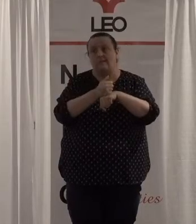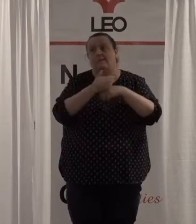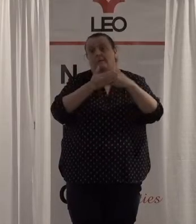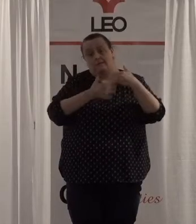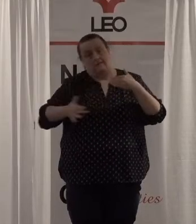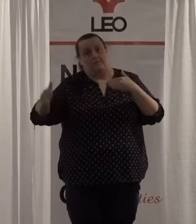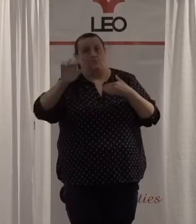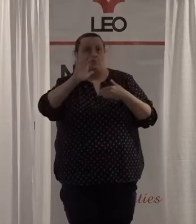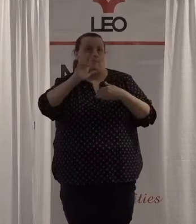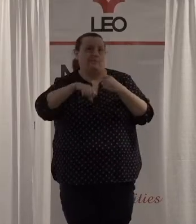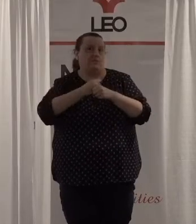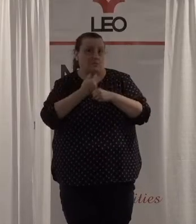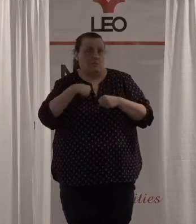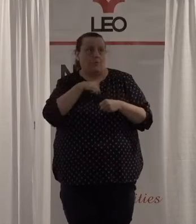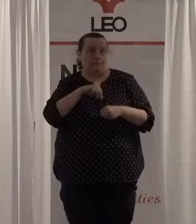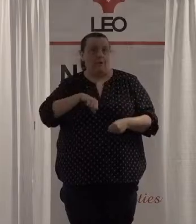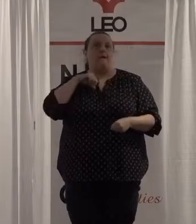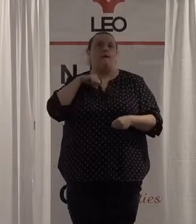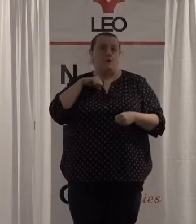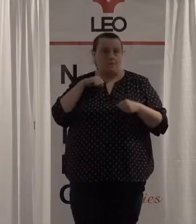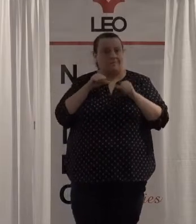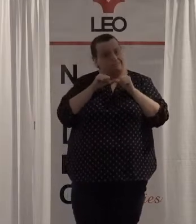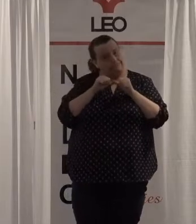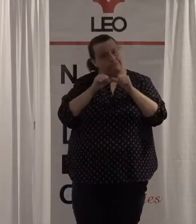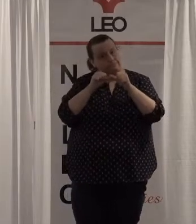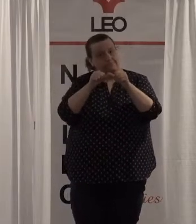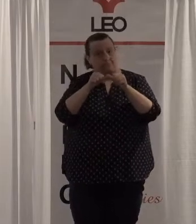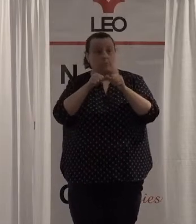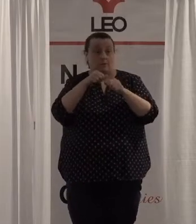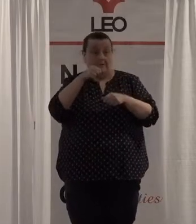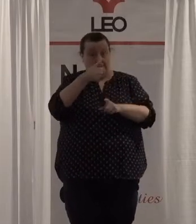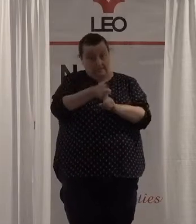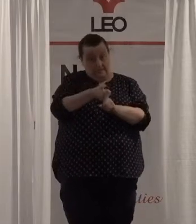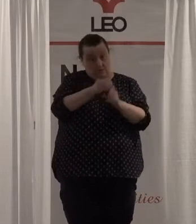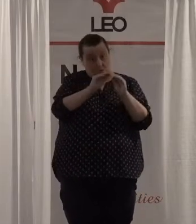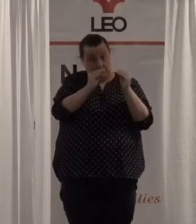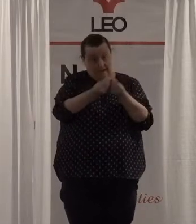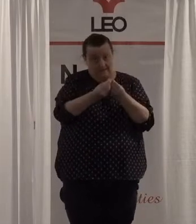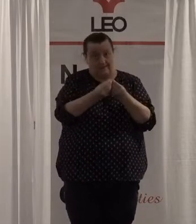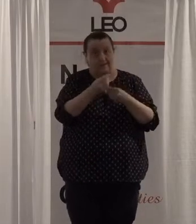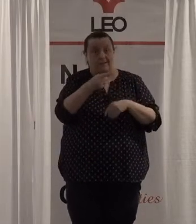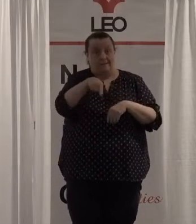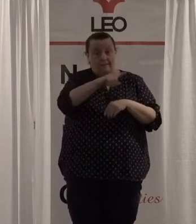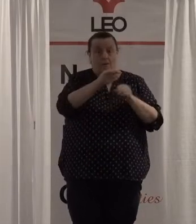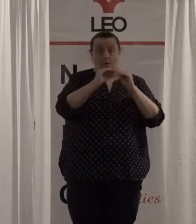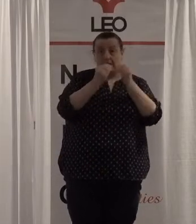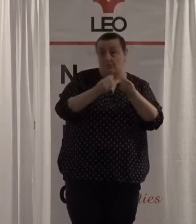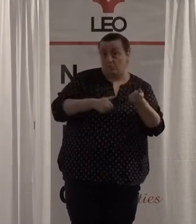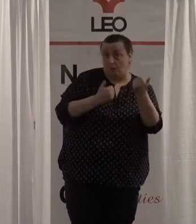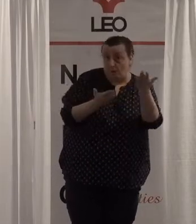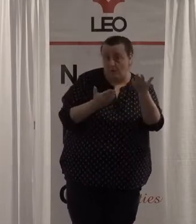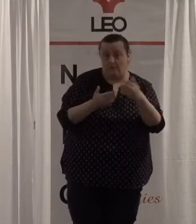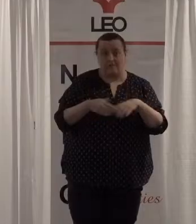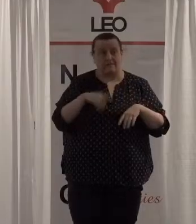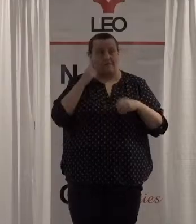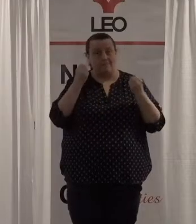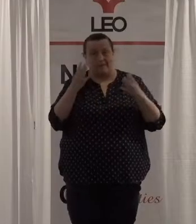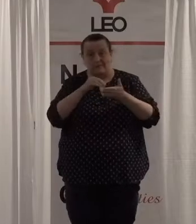WE ARE PROUD OF THE ORGANIZATION ITSELF AND EVERYTHING THAT IT OFFERS TO ALL OF THE STUDENTS.